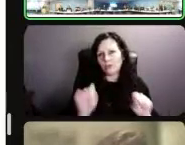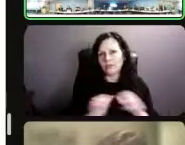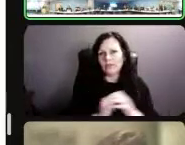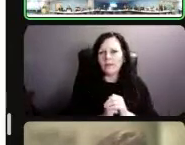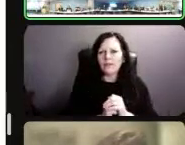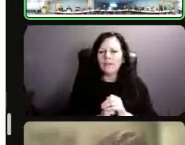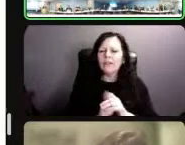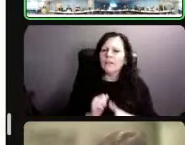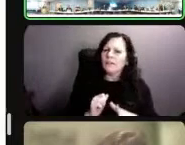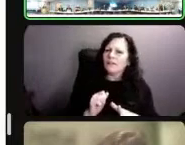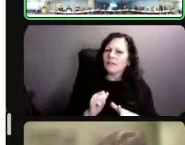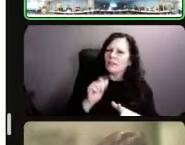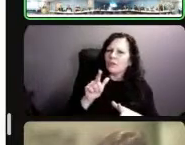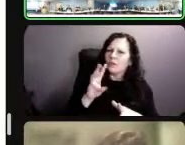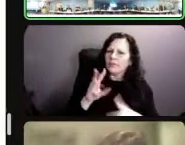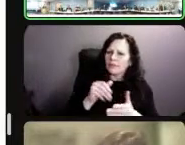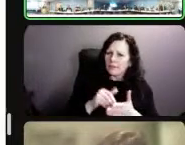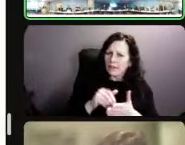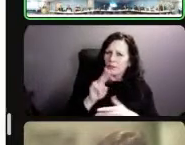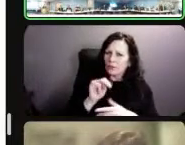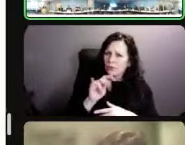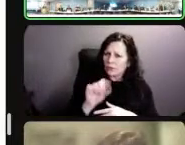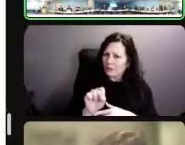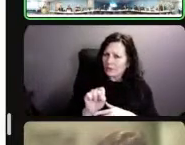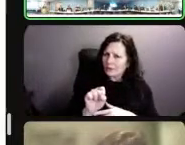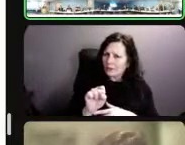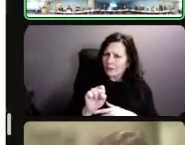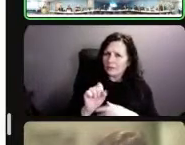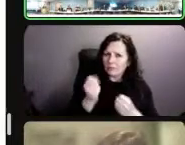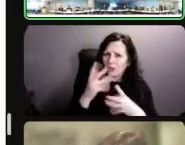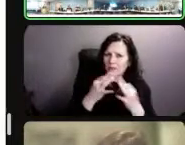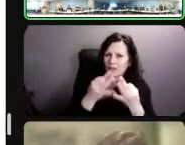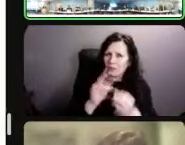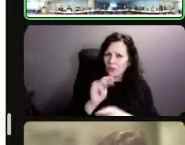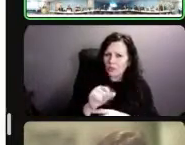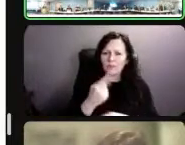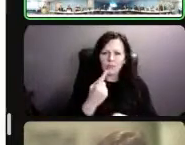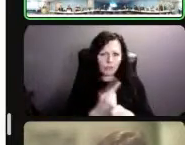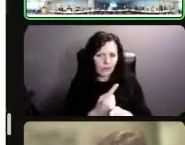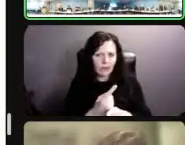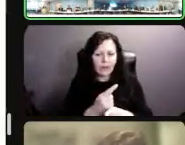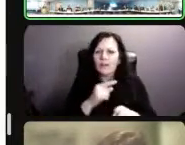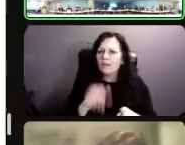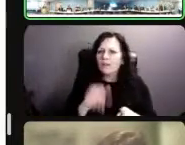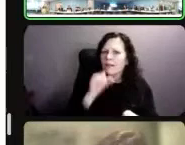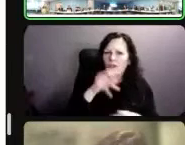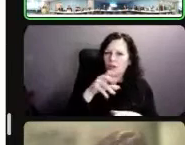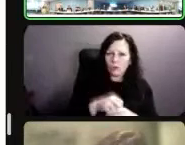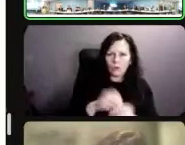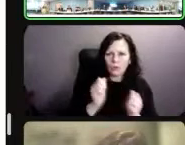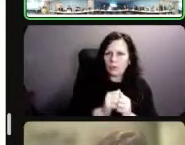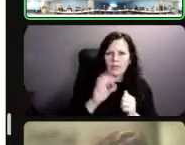THOSE BILLS. THERE CAN BE MULTIPLE.